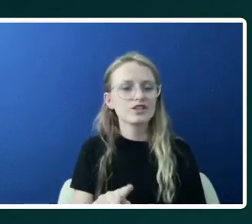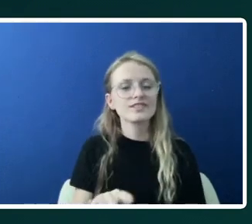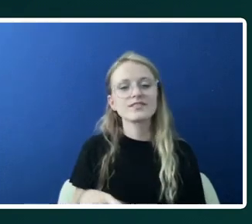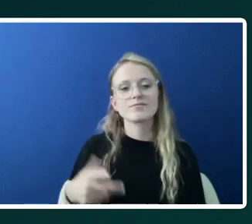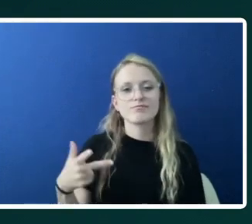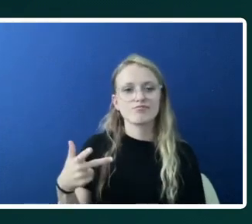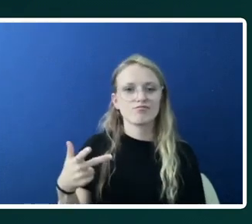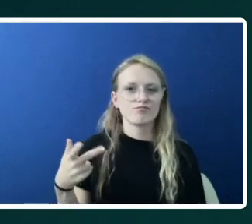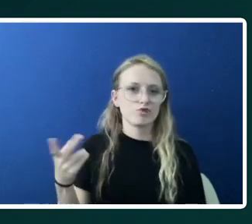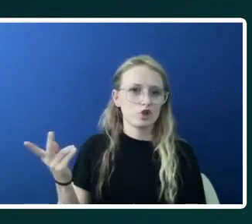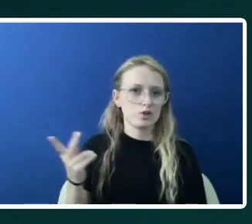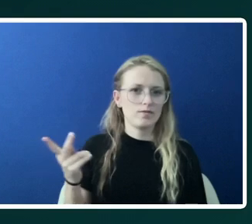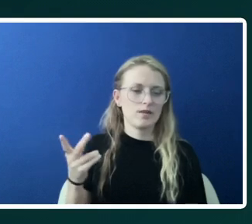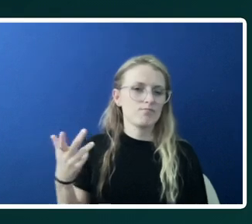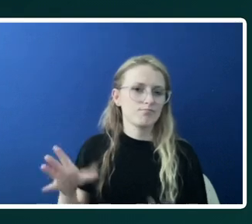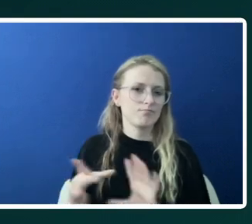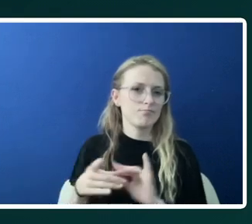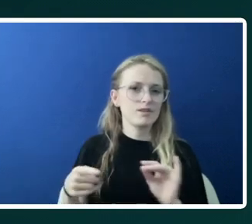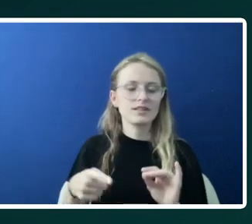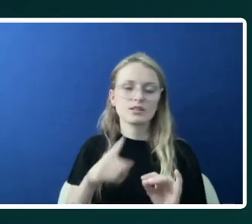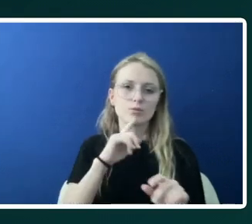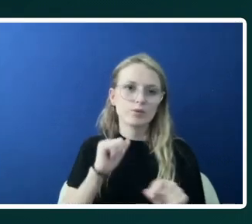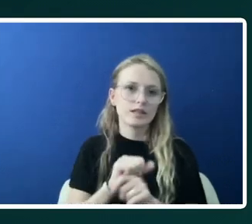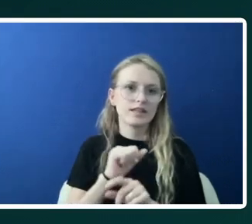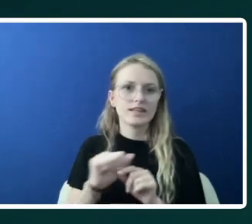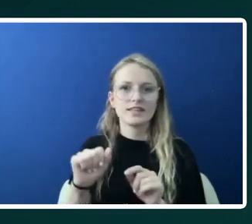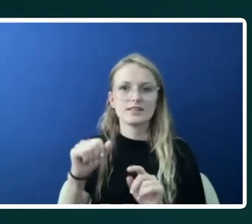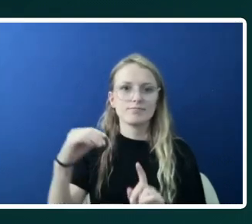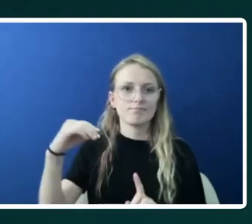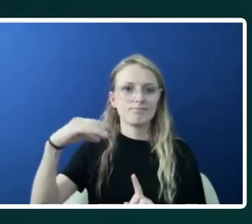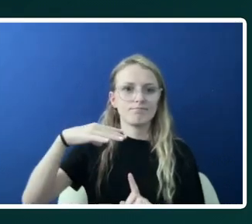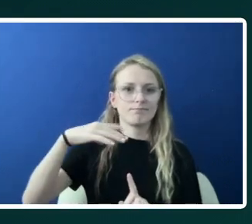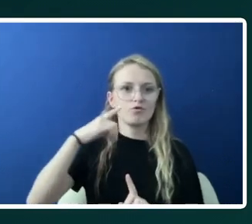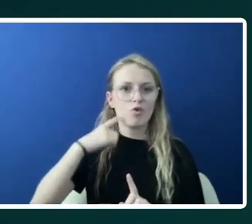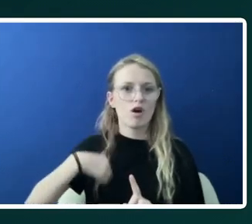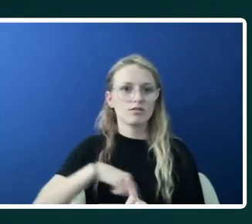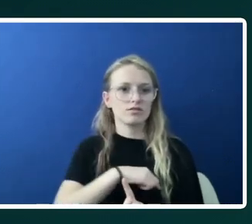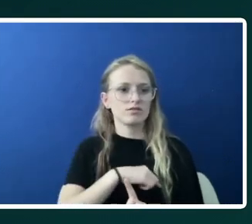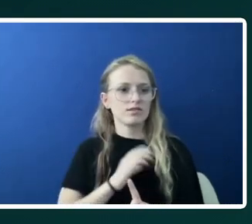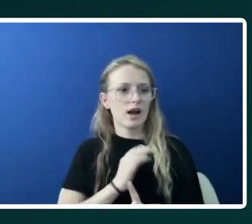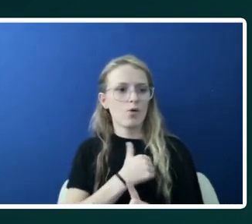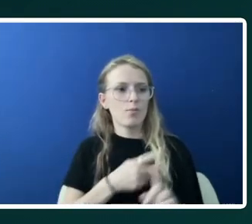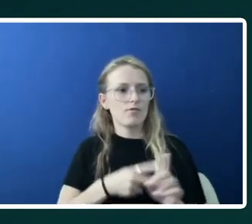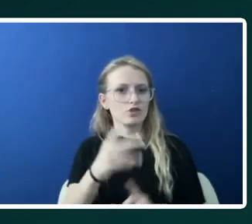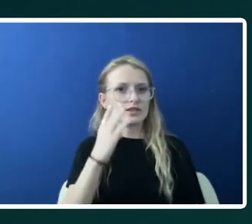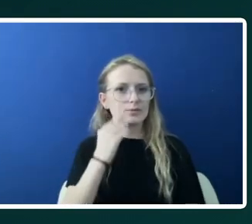that this really is a highlight for both of us in our professional experiences. And when